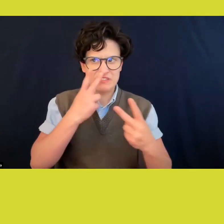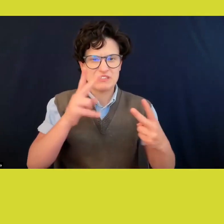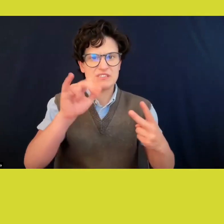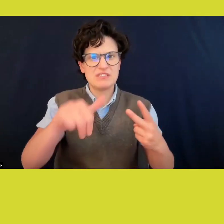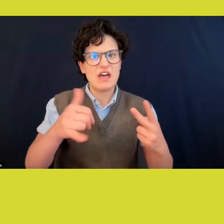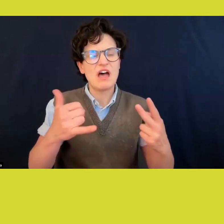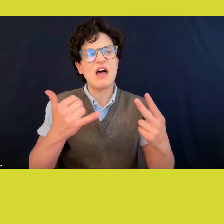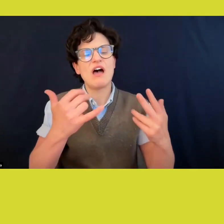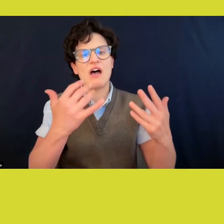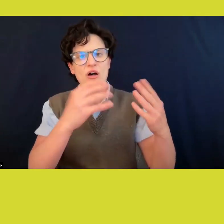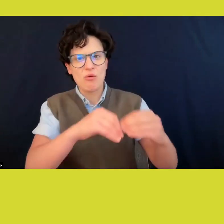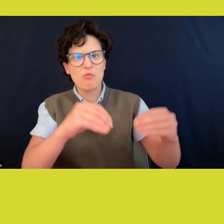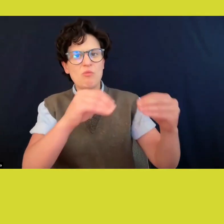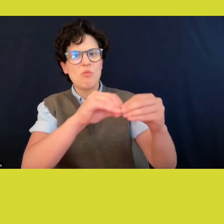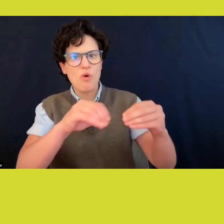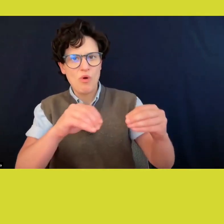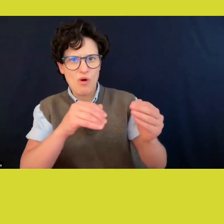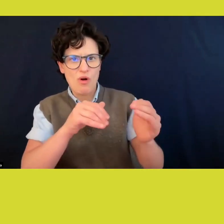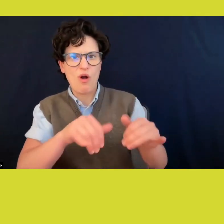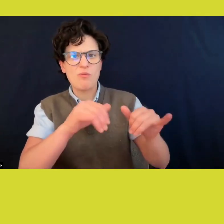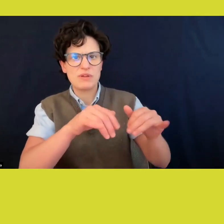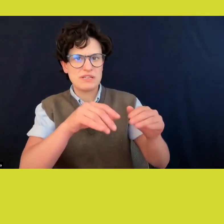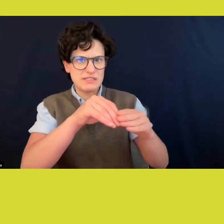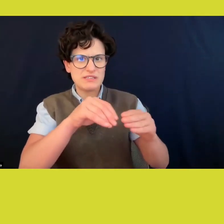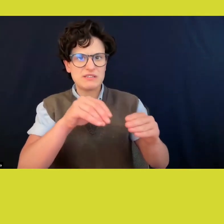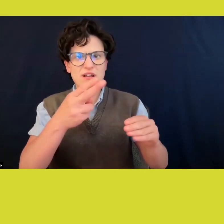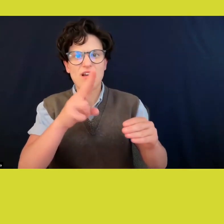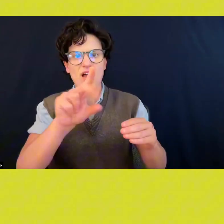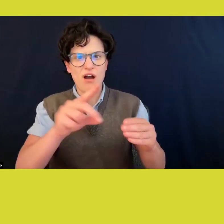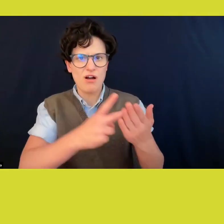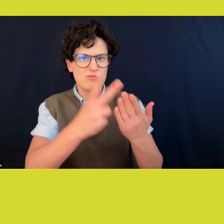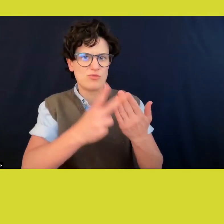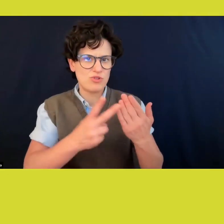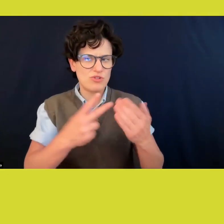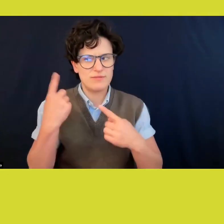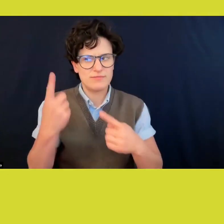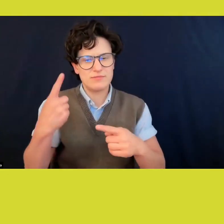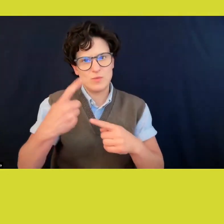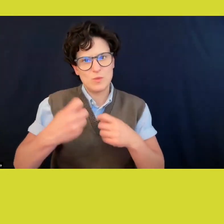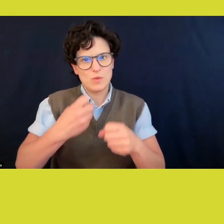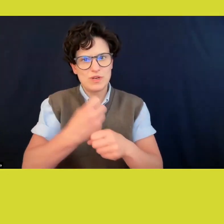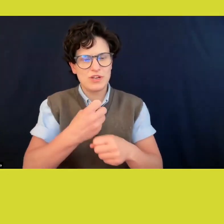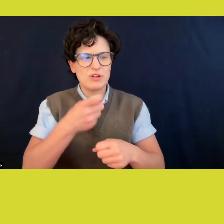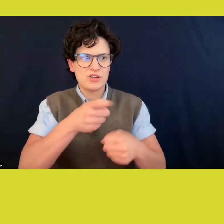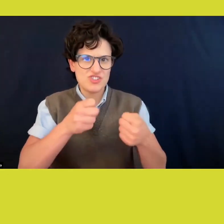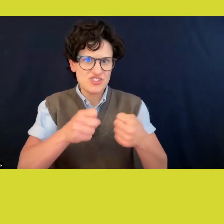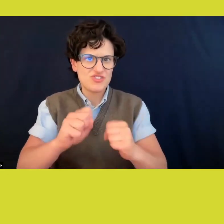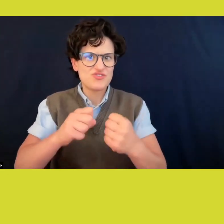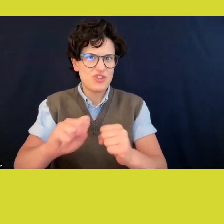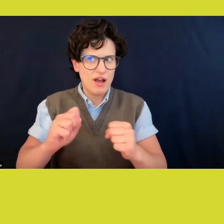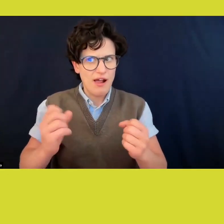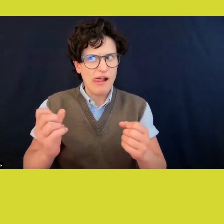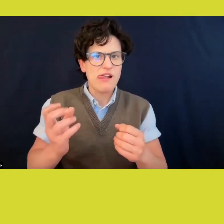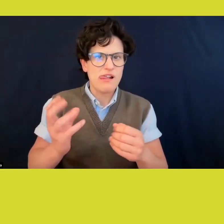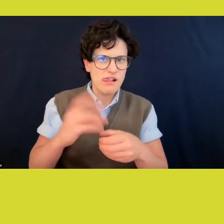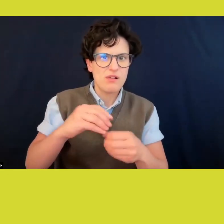programming over the last year or attempts to incorporate it into the programming over the last year and